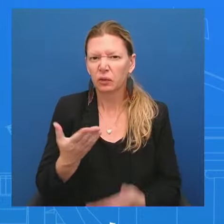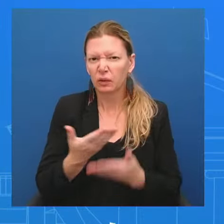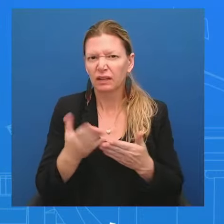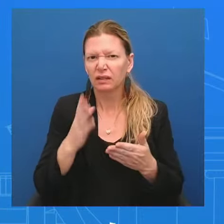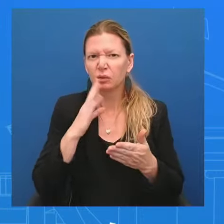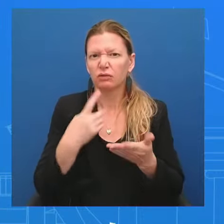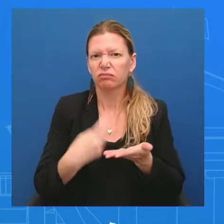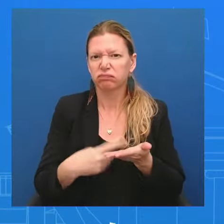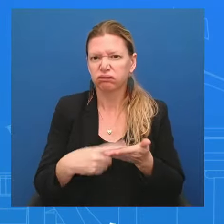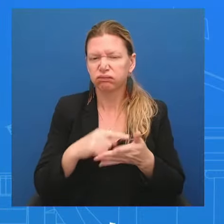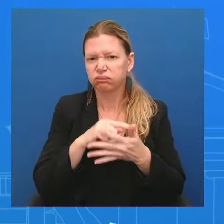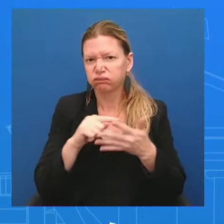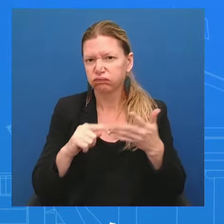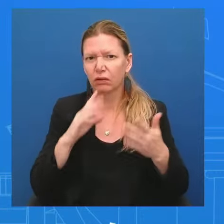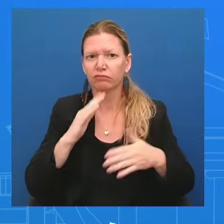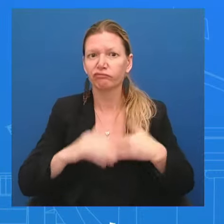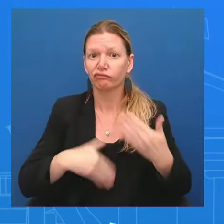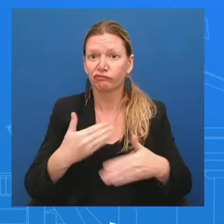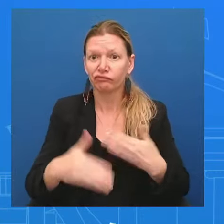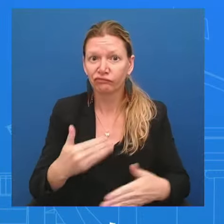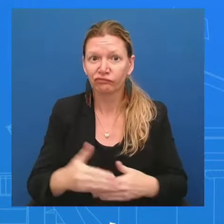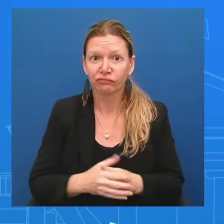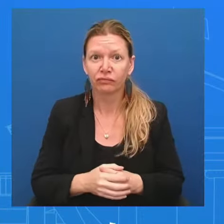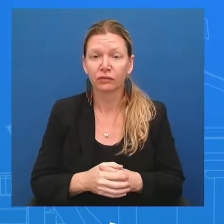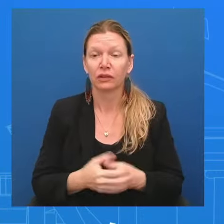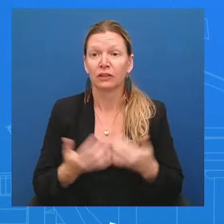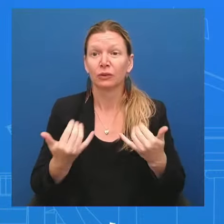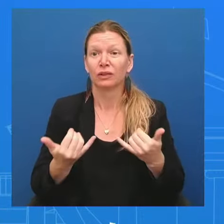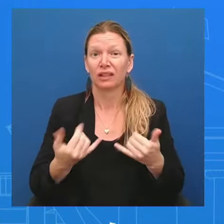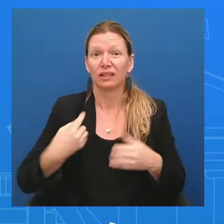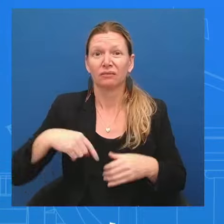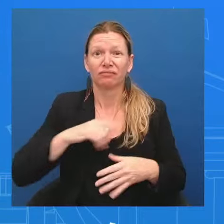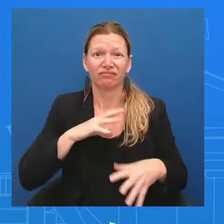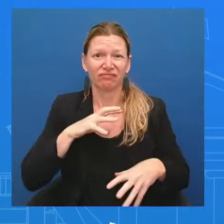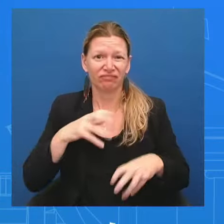So today, we are grieving the lives lost as a result of deadly tornadoes